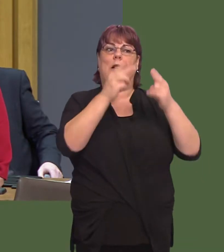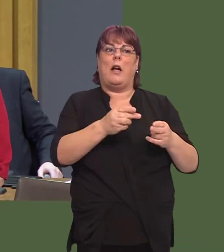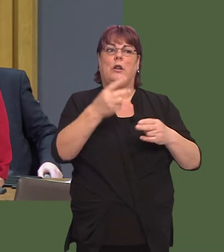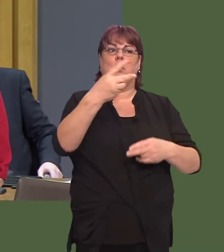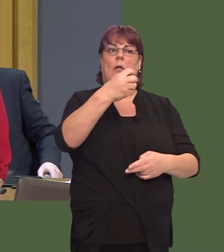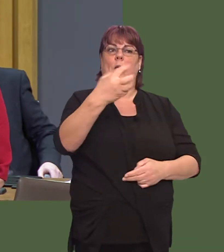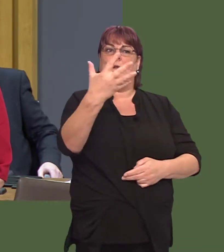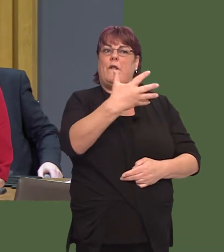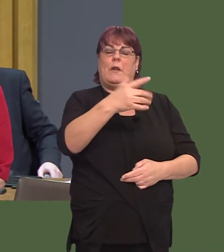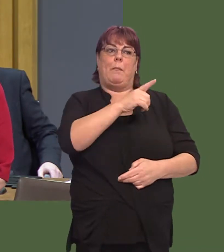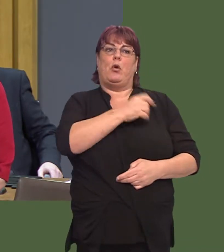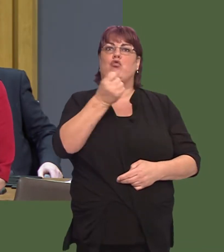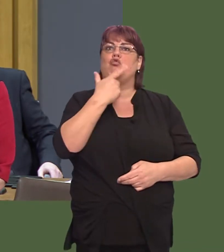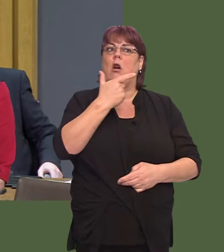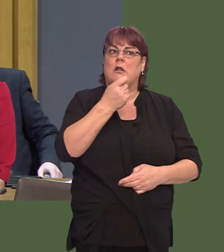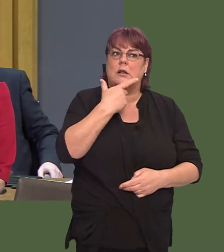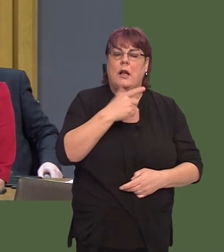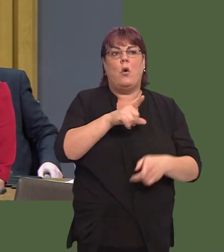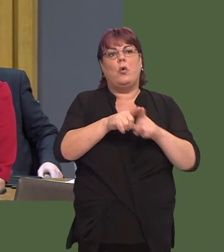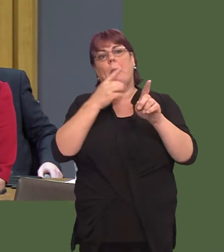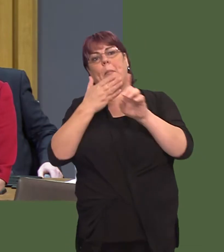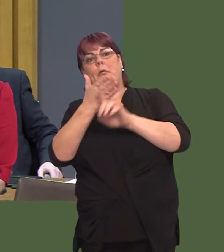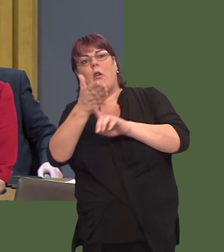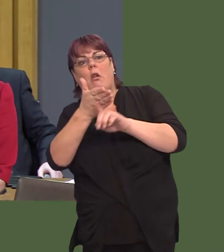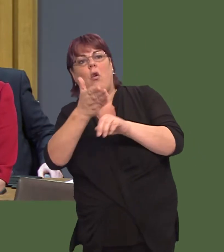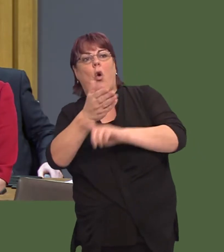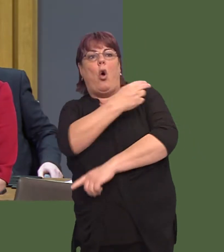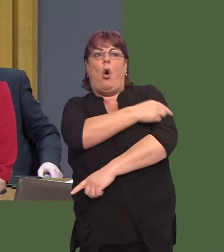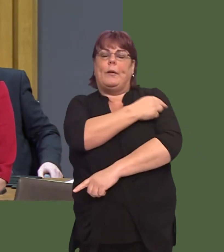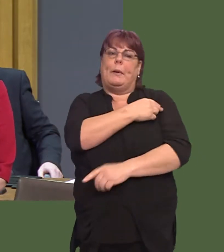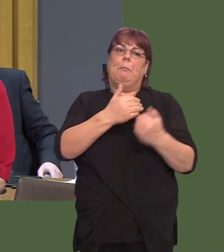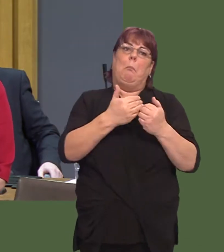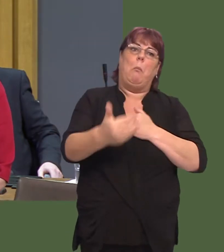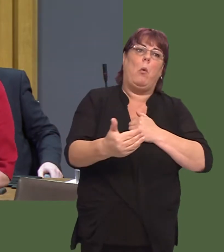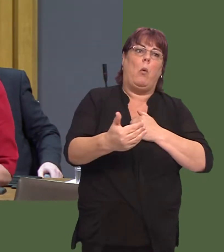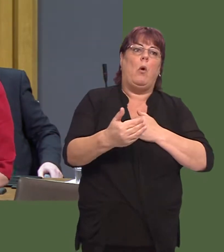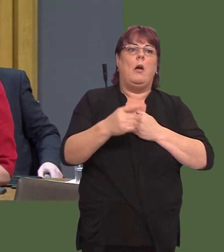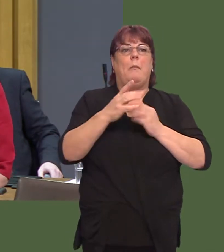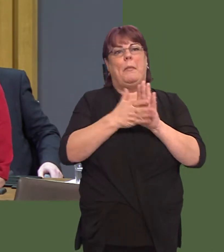Hospital admissions are also up, which means an increased cost to public services and to the NHS.